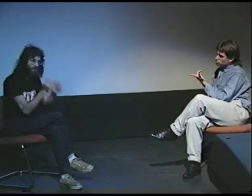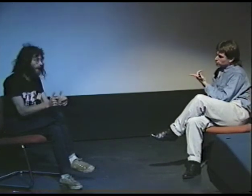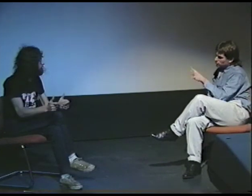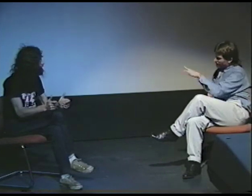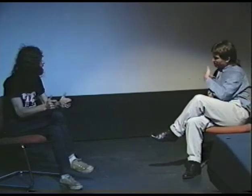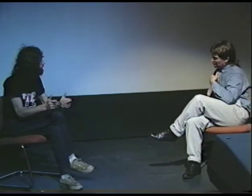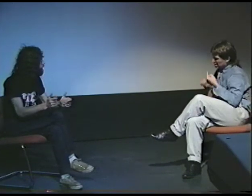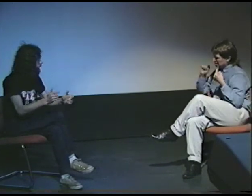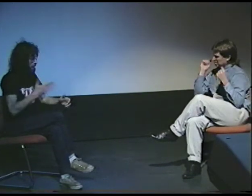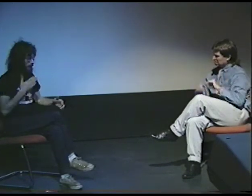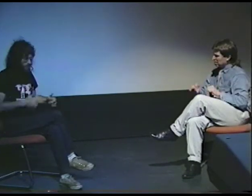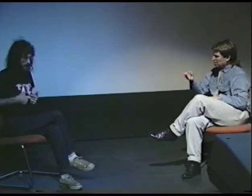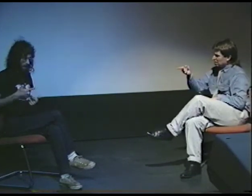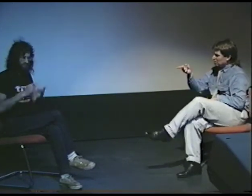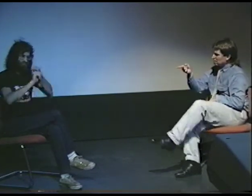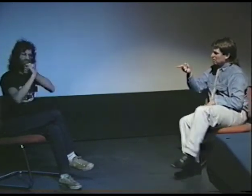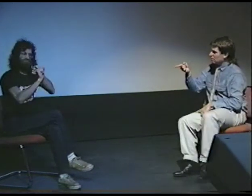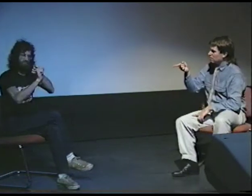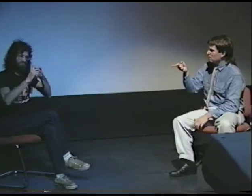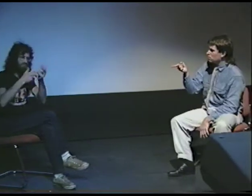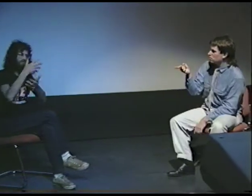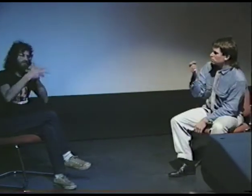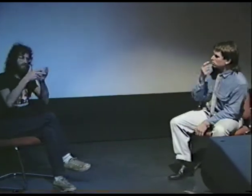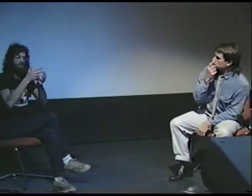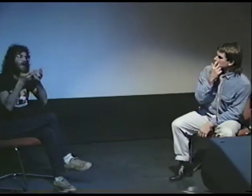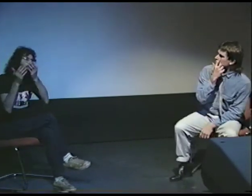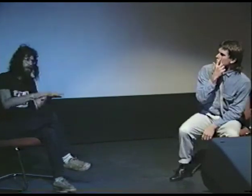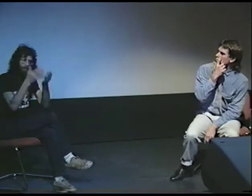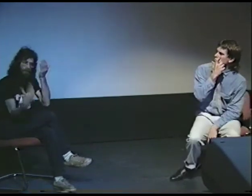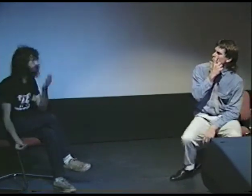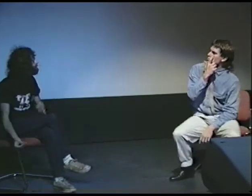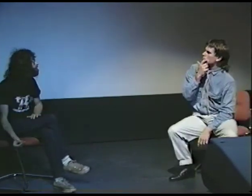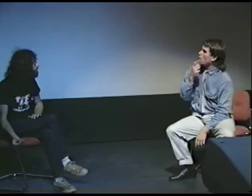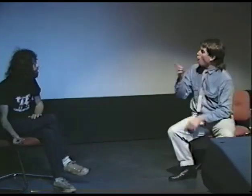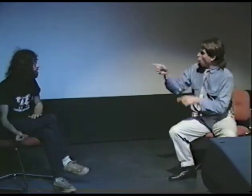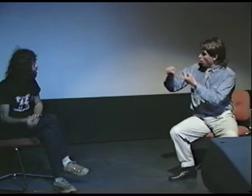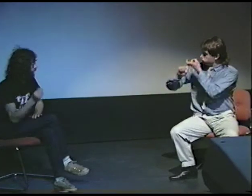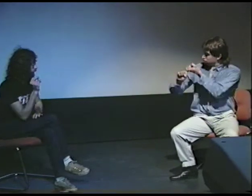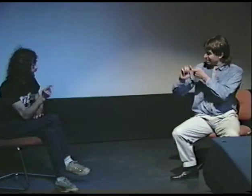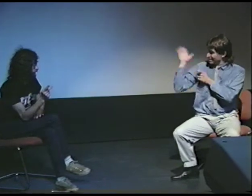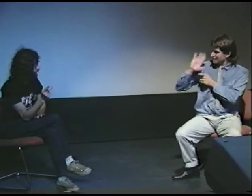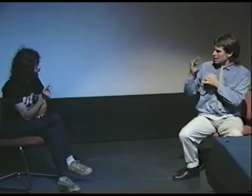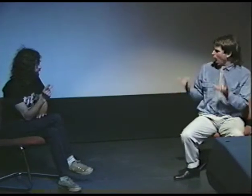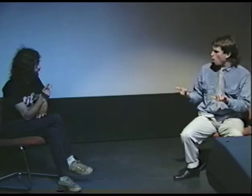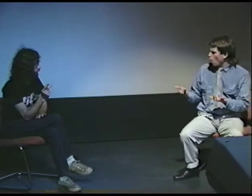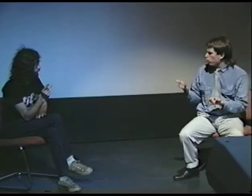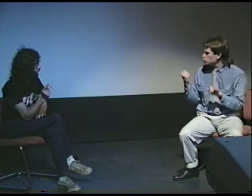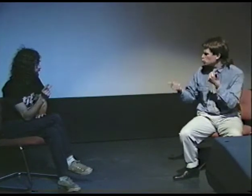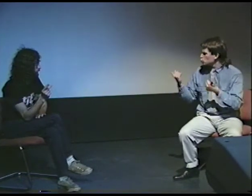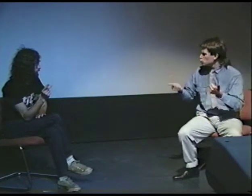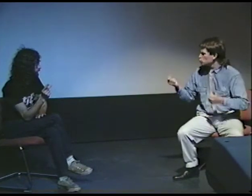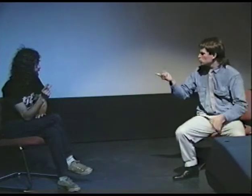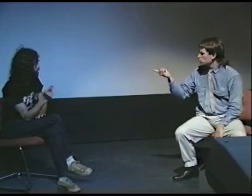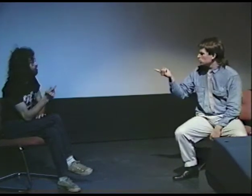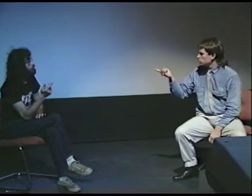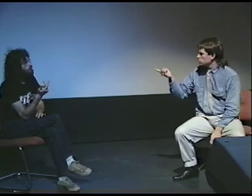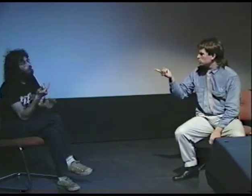dropping right out of the picture. What do you mean? Like, a lifelong friend of mine. I've had some friends who have died. You mean somebody that was friend a long time ago?